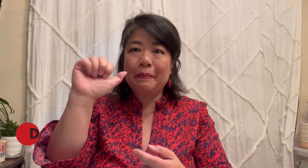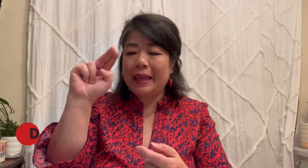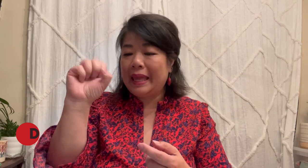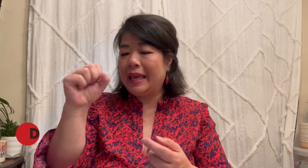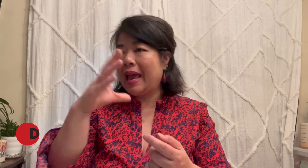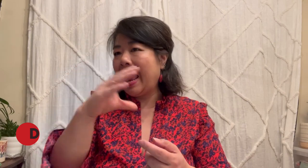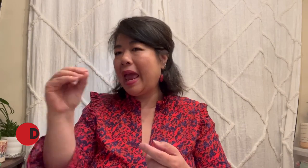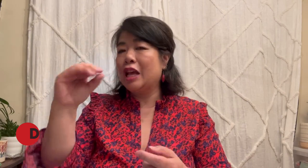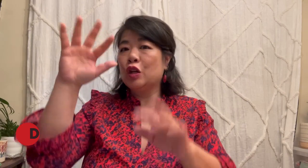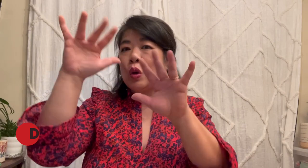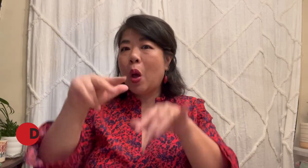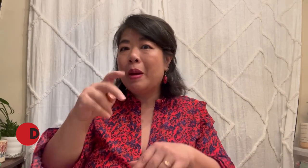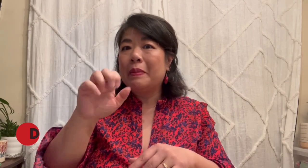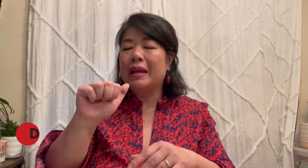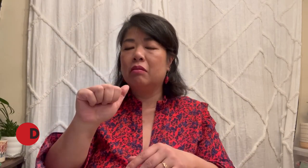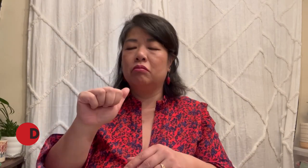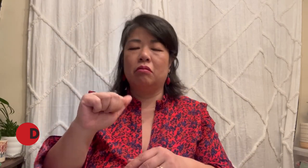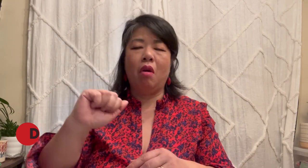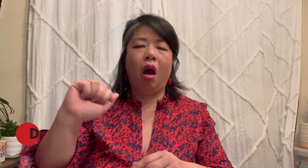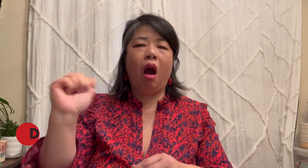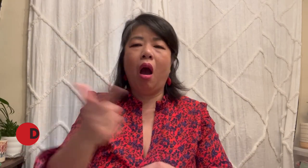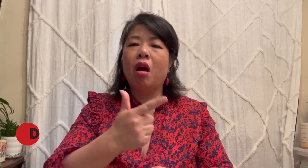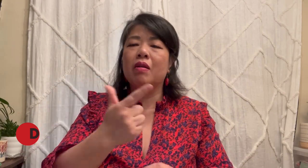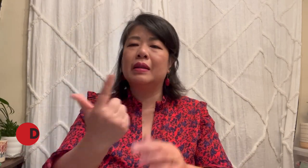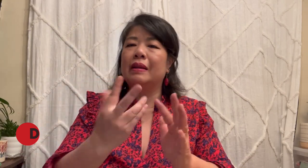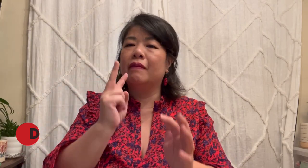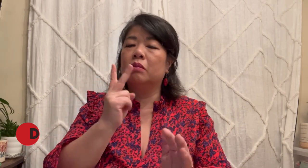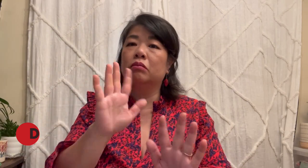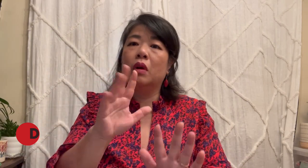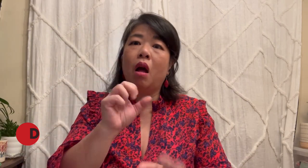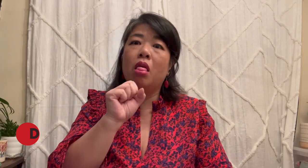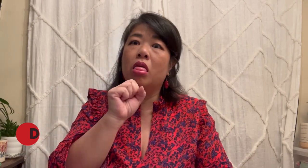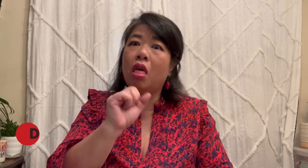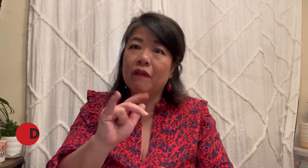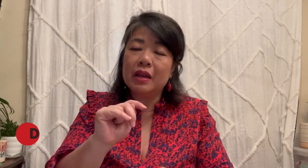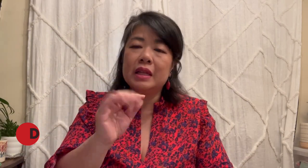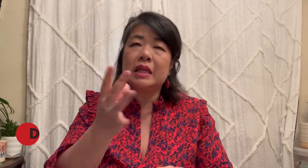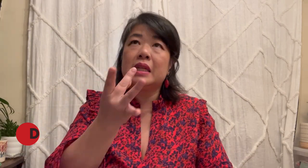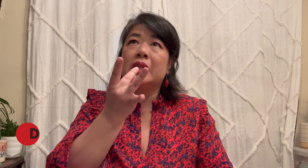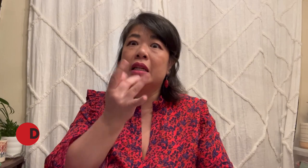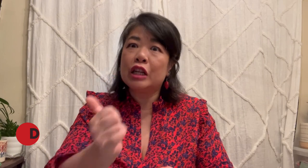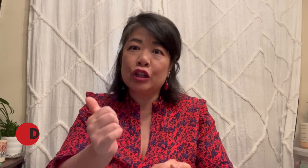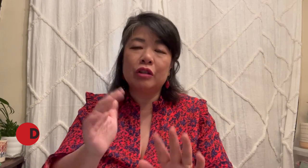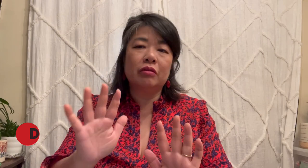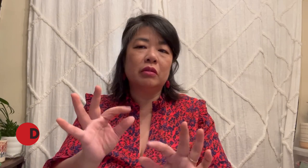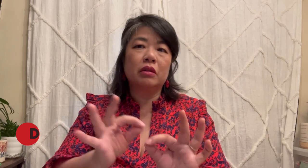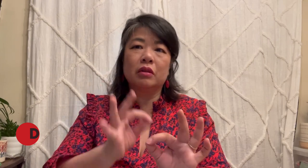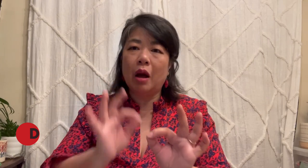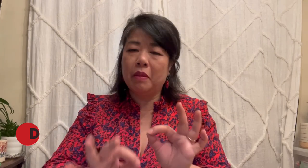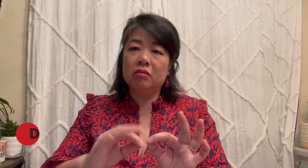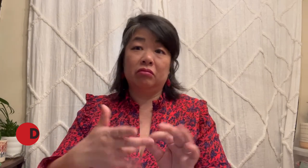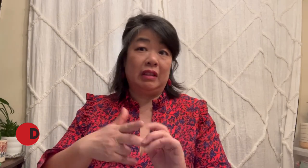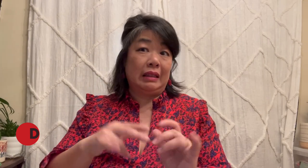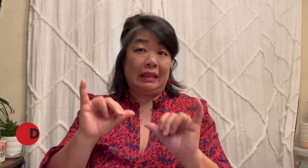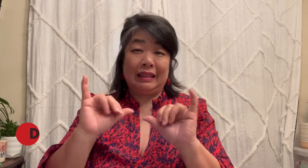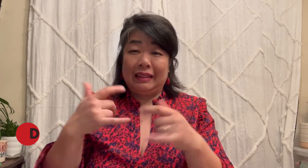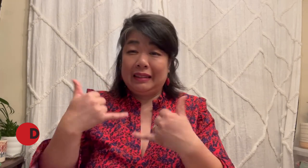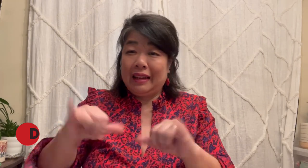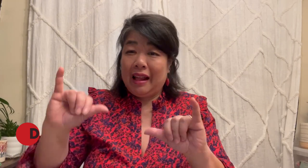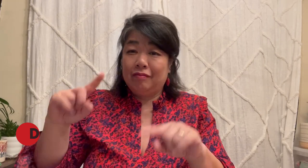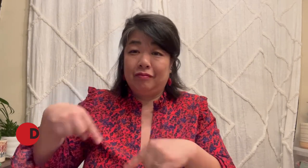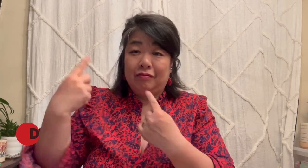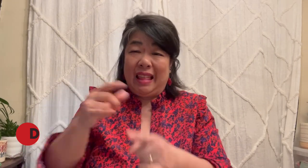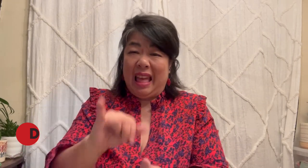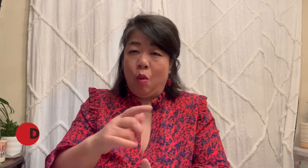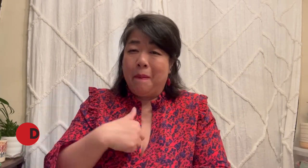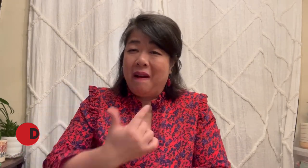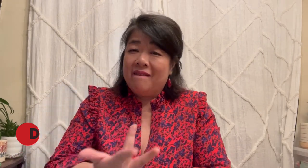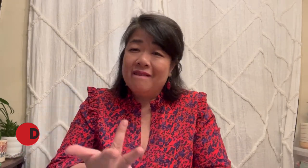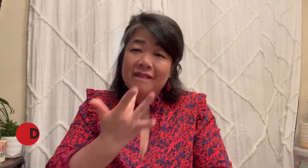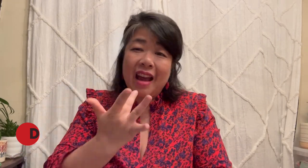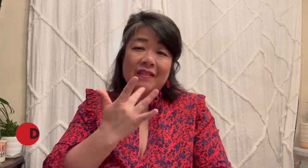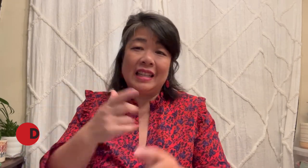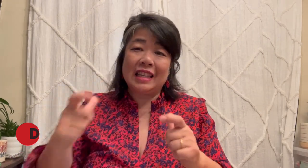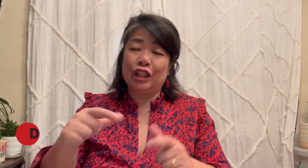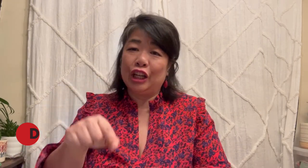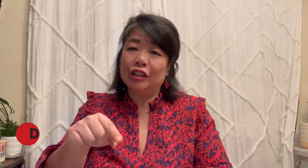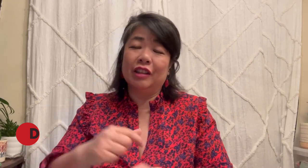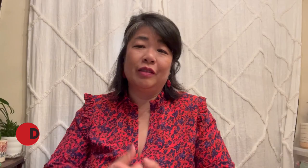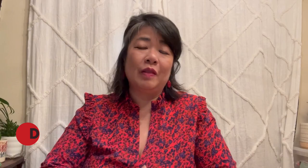and snow peas. It was so delicious. These are still my favorite dishes.